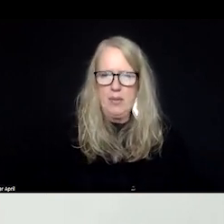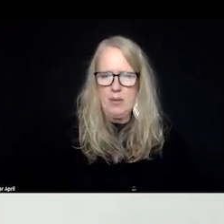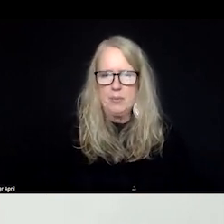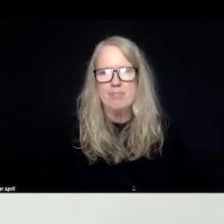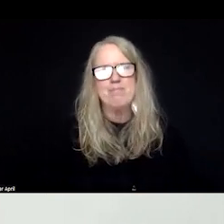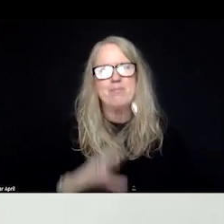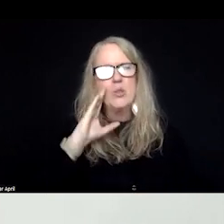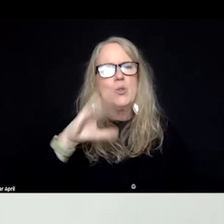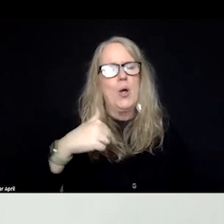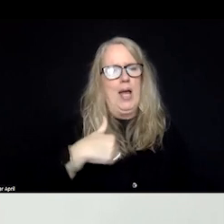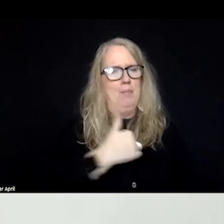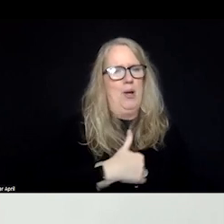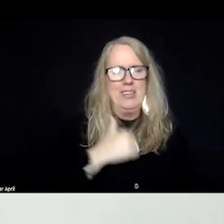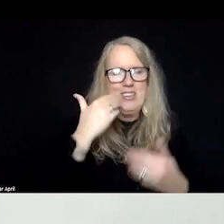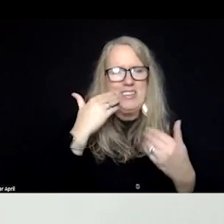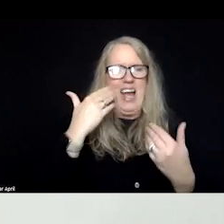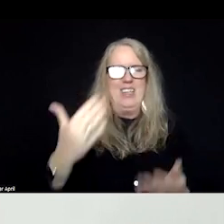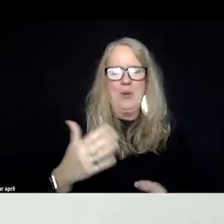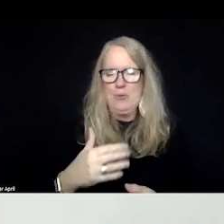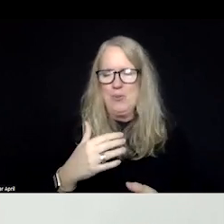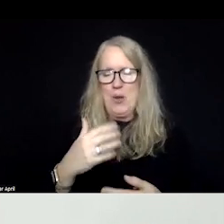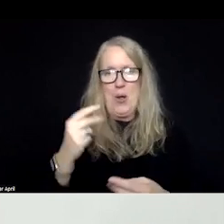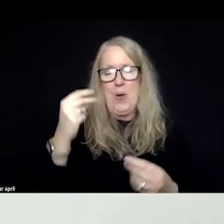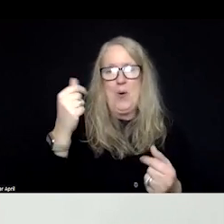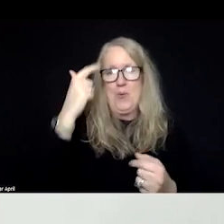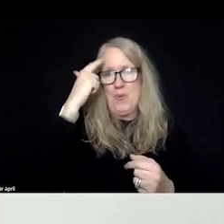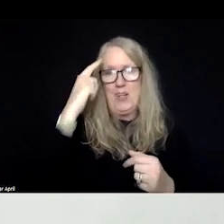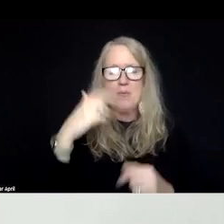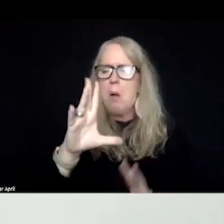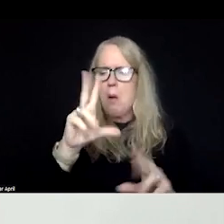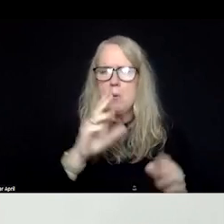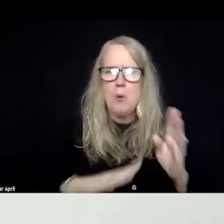I APOLOGIZE, I DON'T KNOW OFF THE TOP OF MY HEAD. I CAN